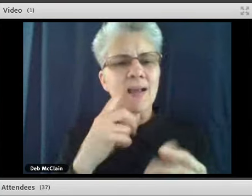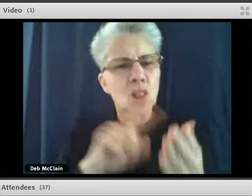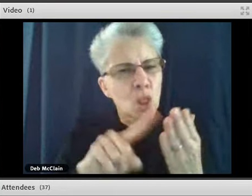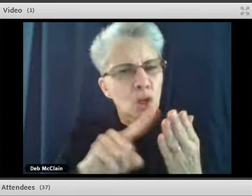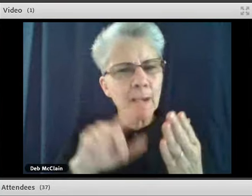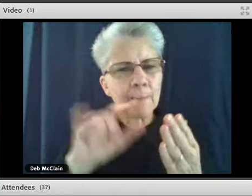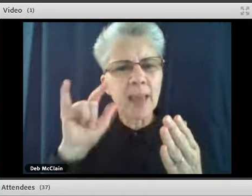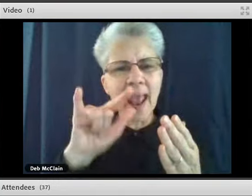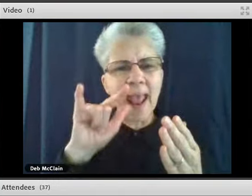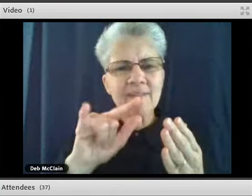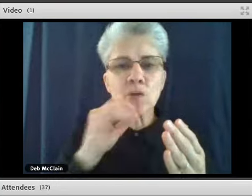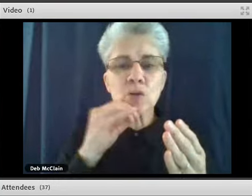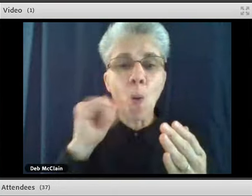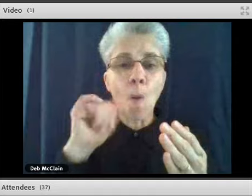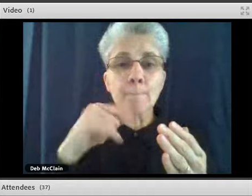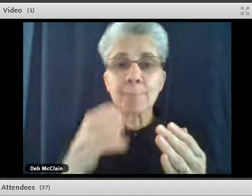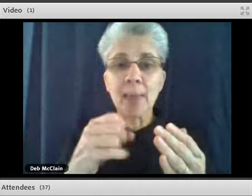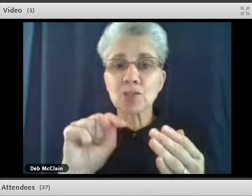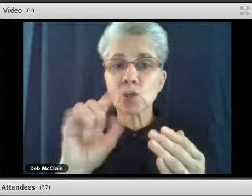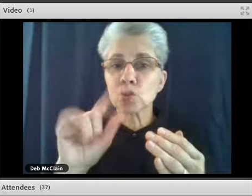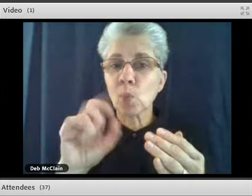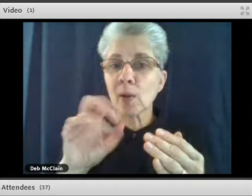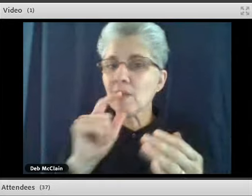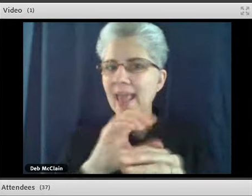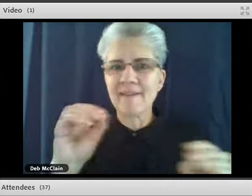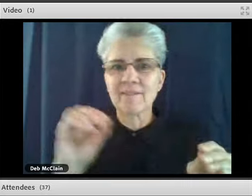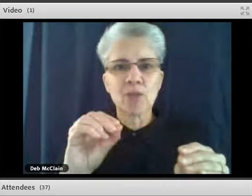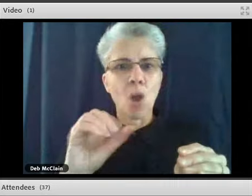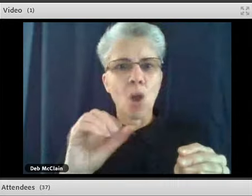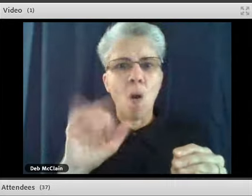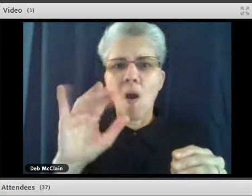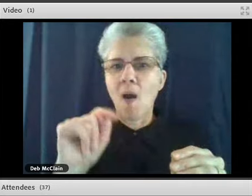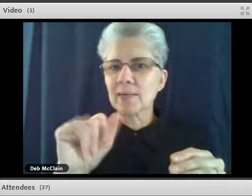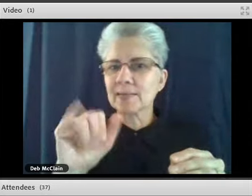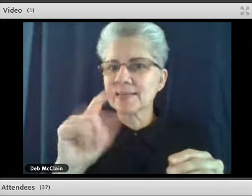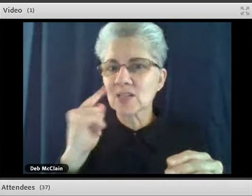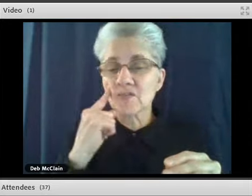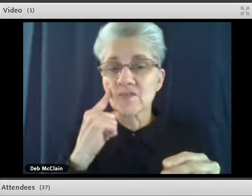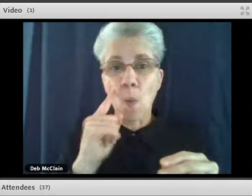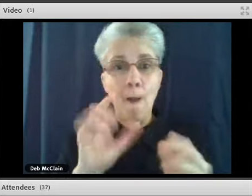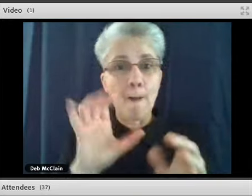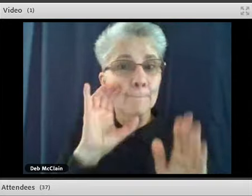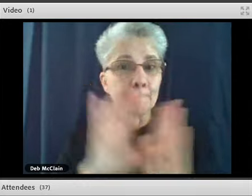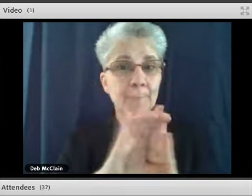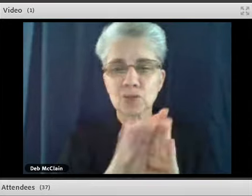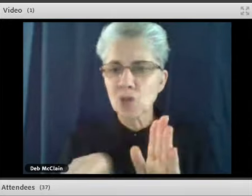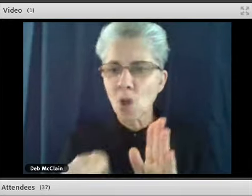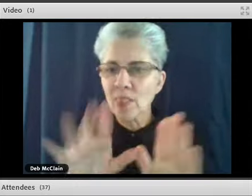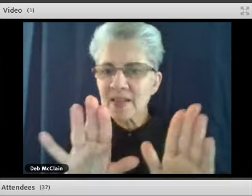And I just went looked at the Air Force homepage on Twitter, and they don't have any alt text for their pictures.